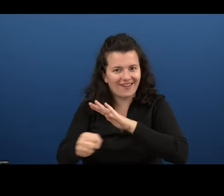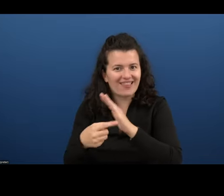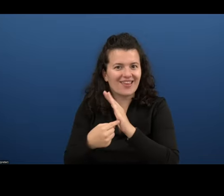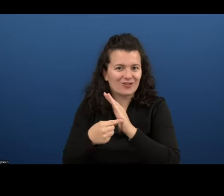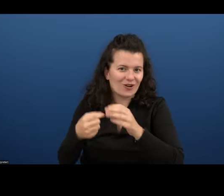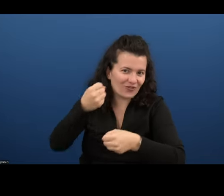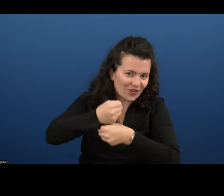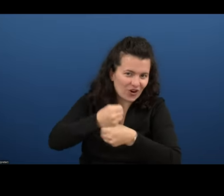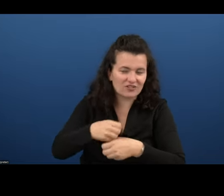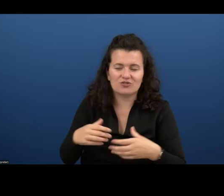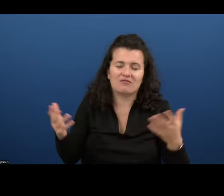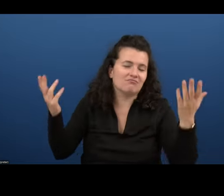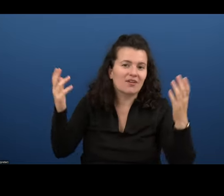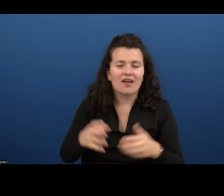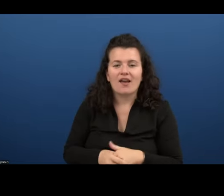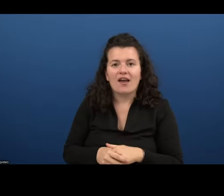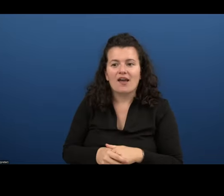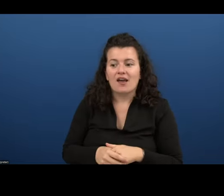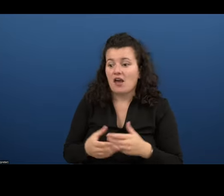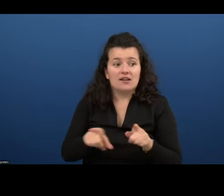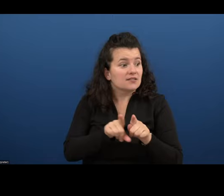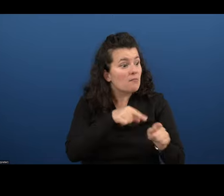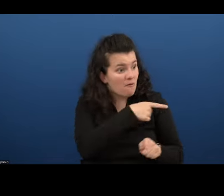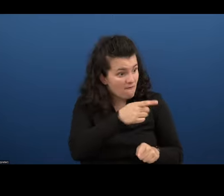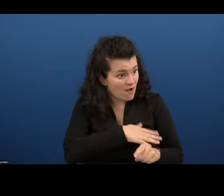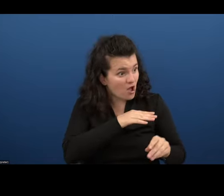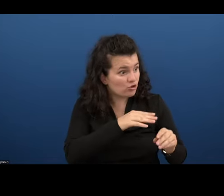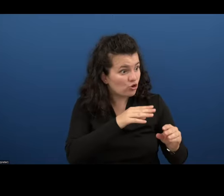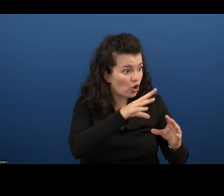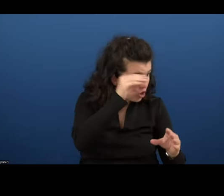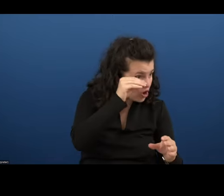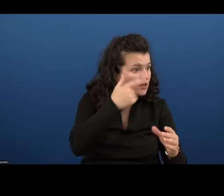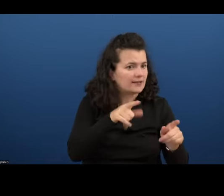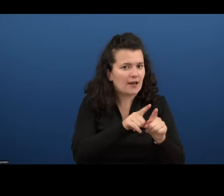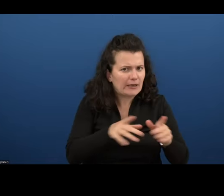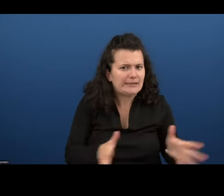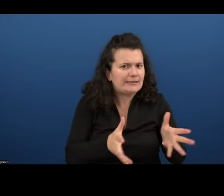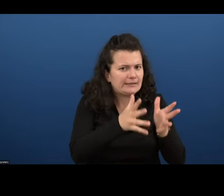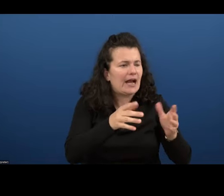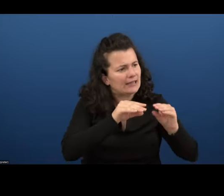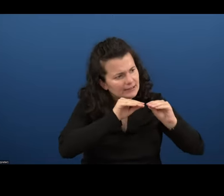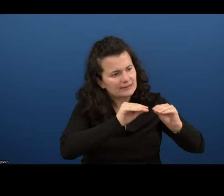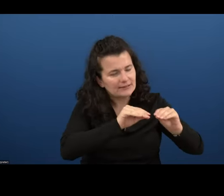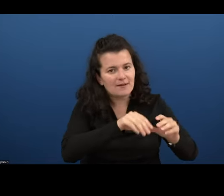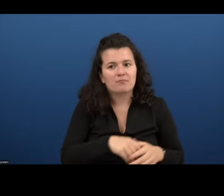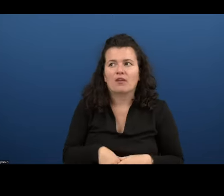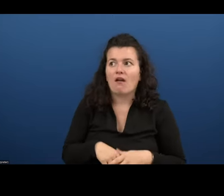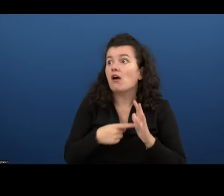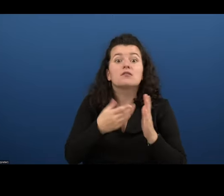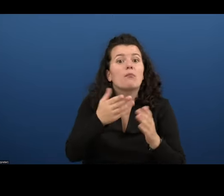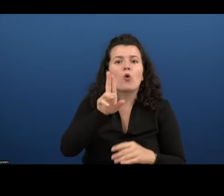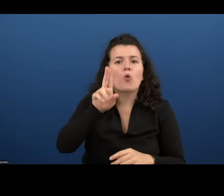We're teaching accessibility skills. And so in the UK, we helped build an apprenticeship